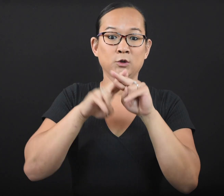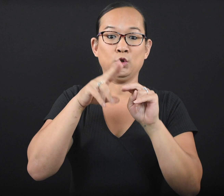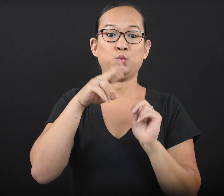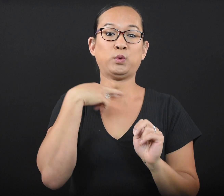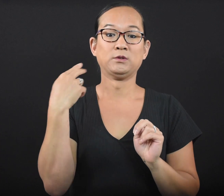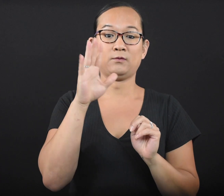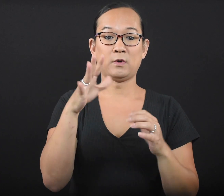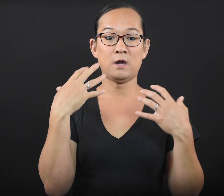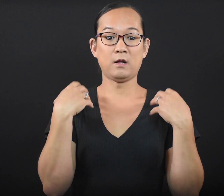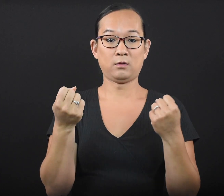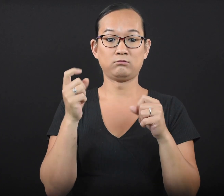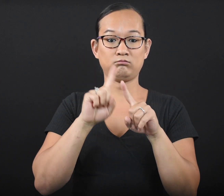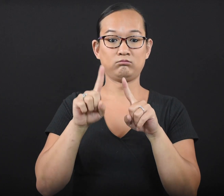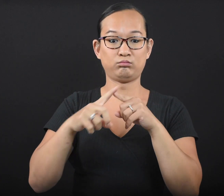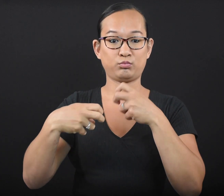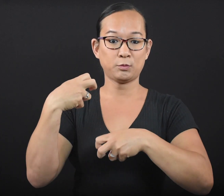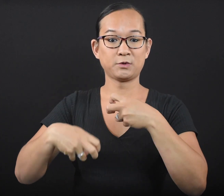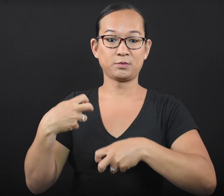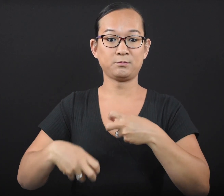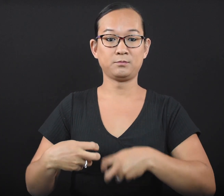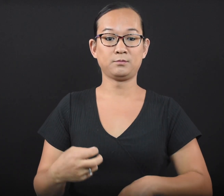The harmful use of alcohol increases your risk of health problems.